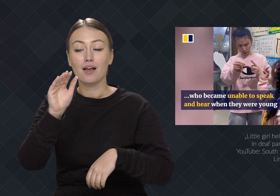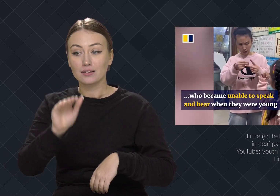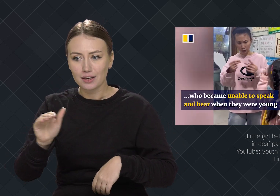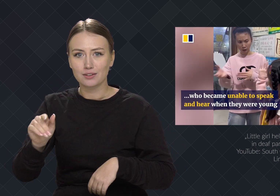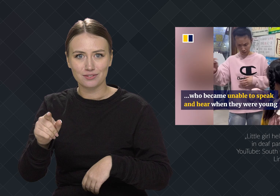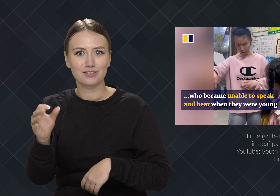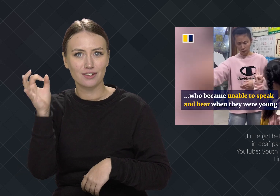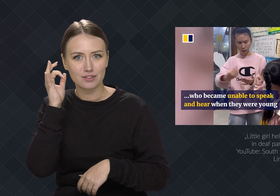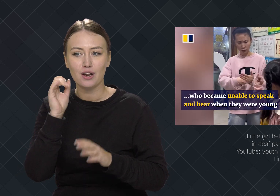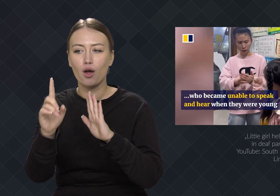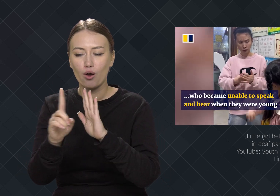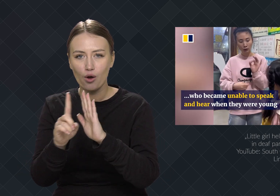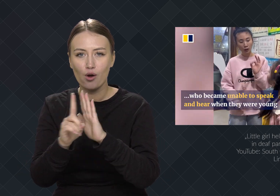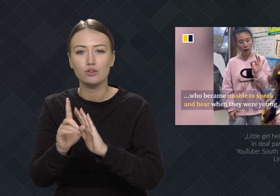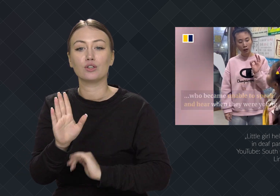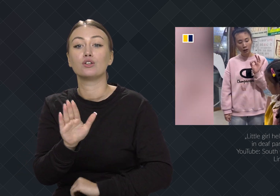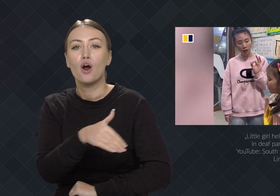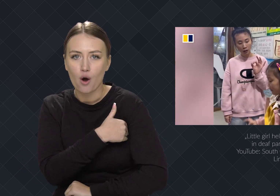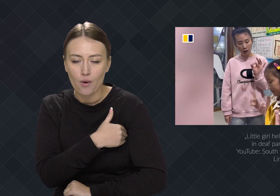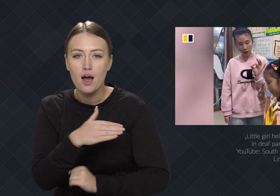The child goes to school,